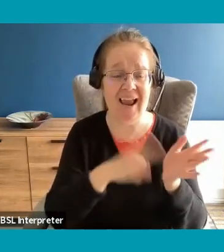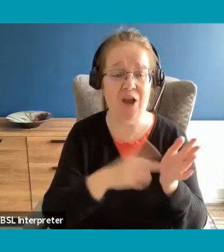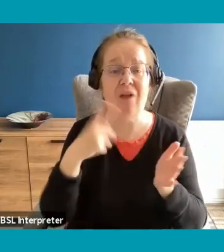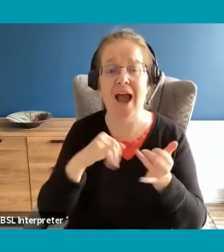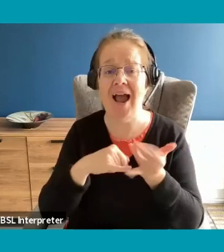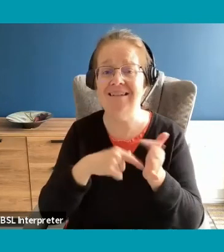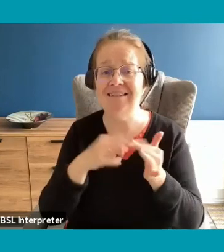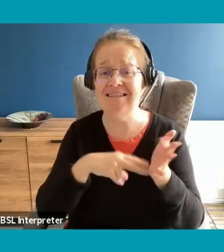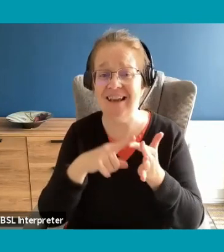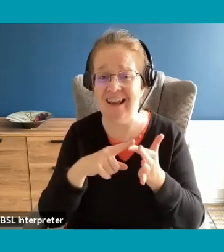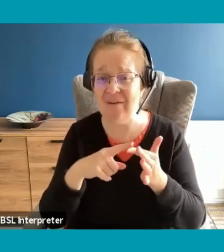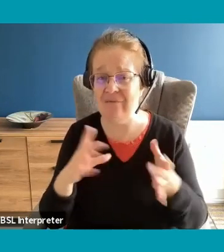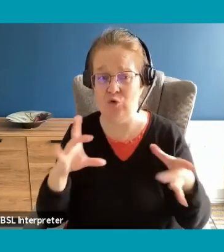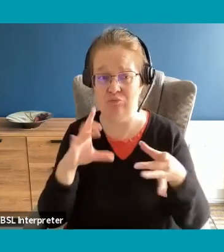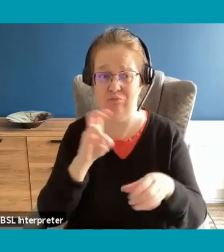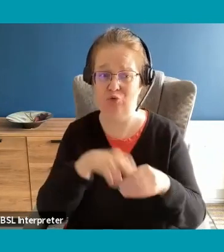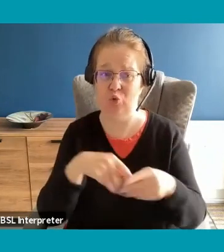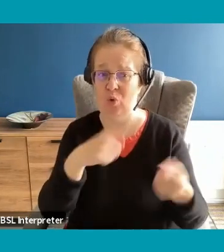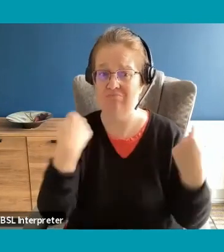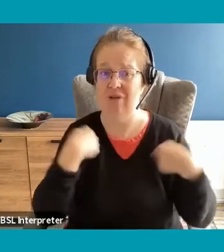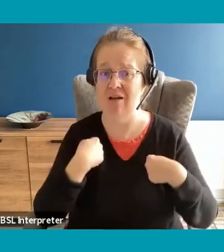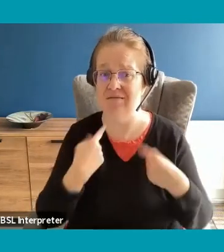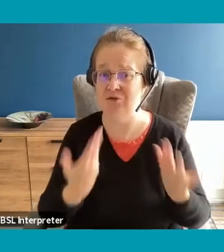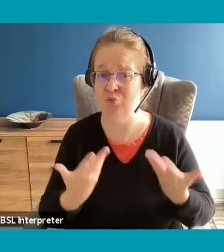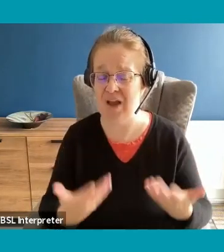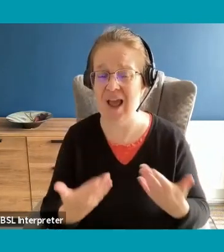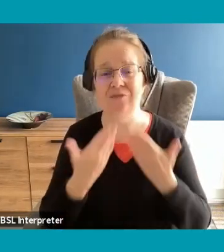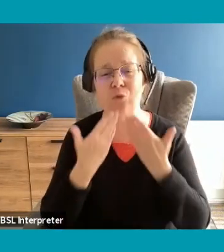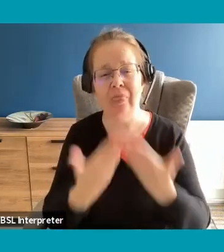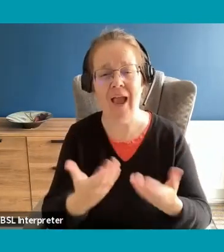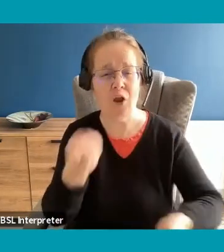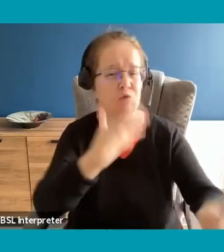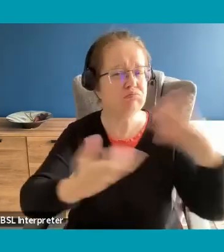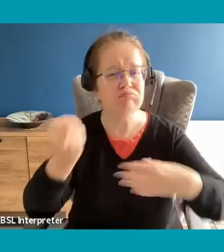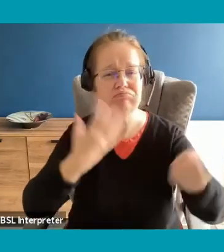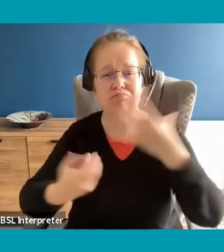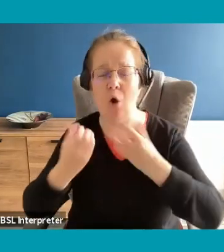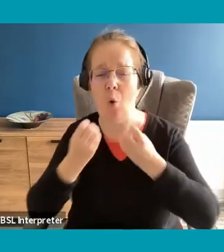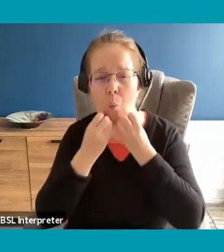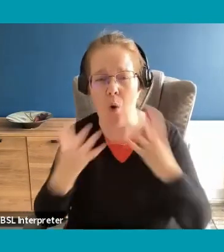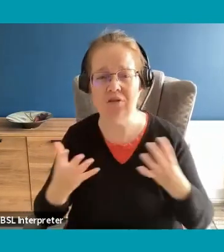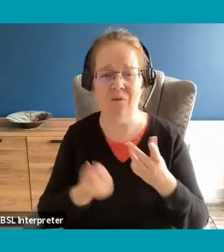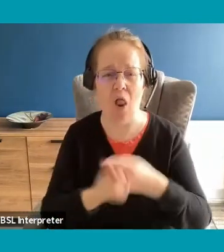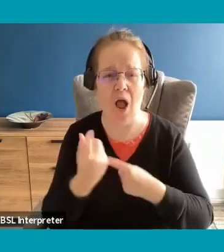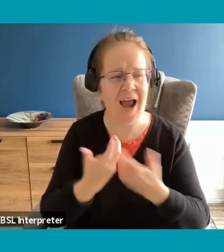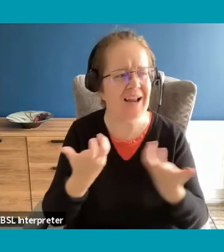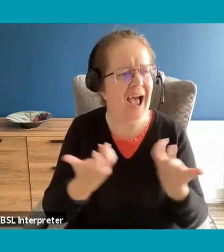today and sharing all the wonderful opportunities and how you do make your